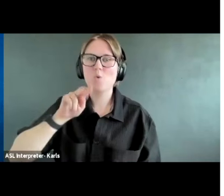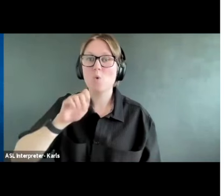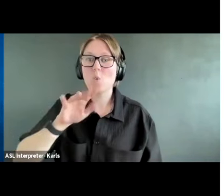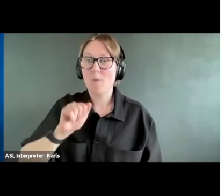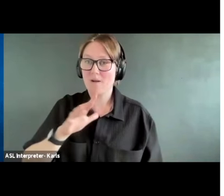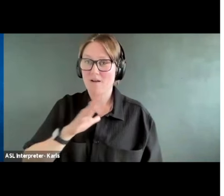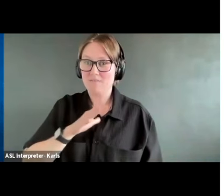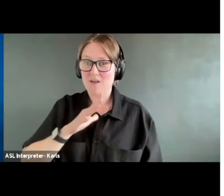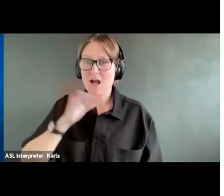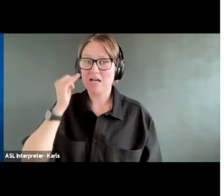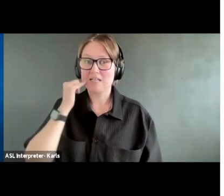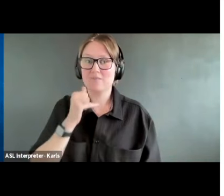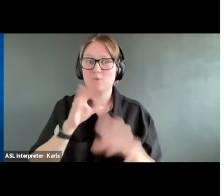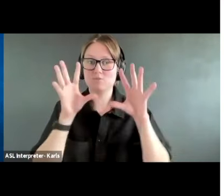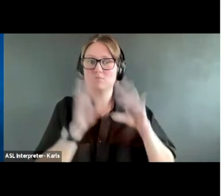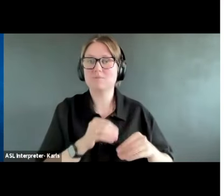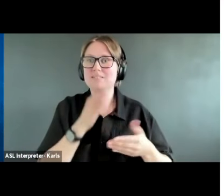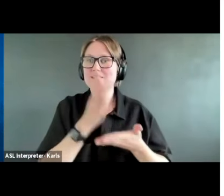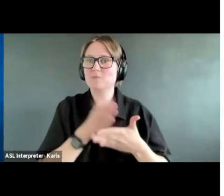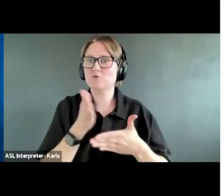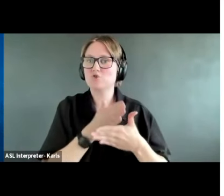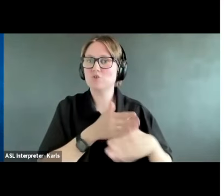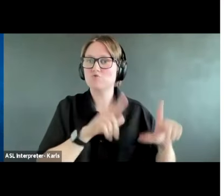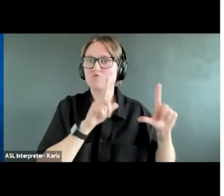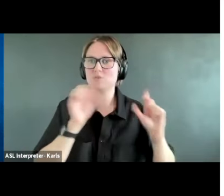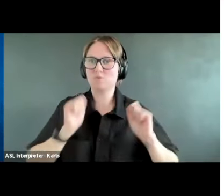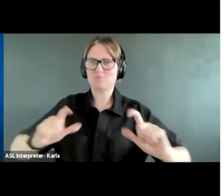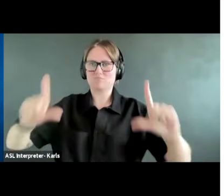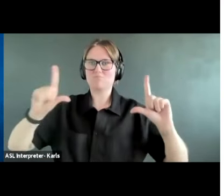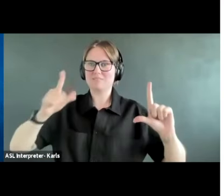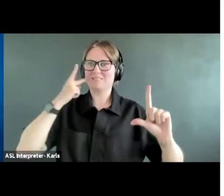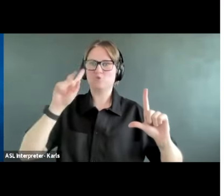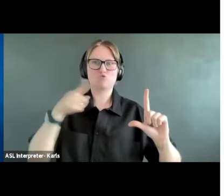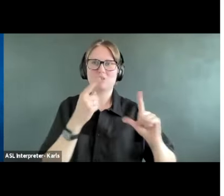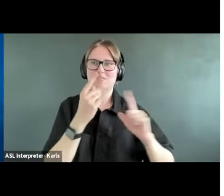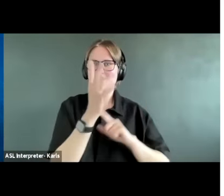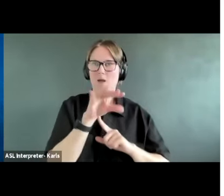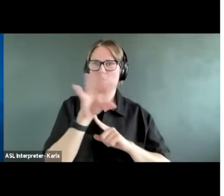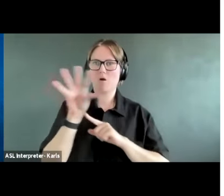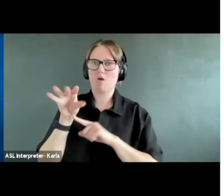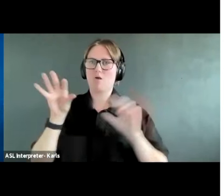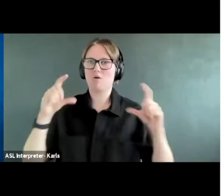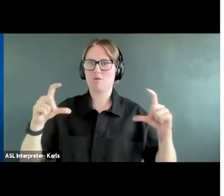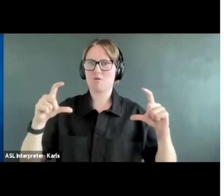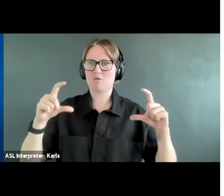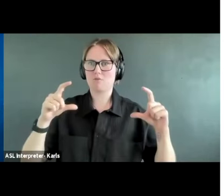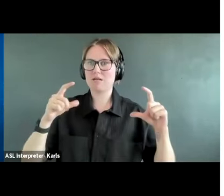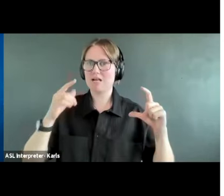stop sharing your screen so people can see you and with your permission I can add your pictures to the chat